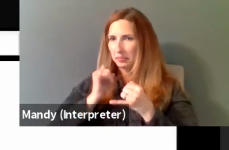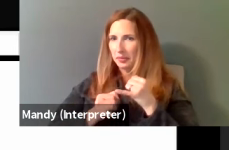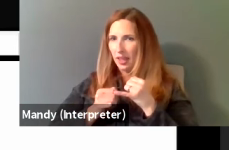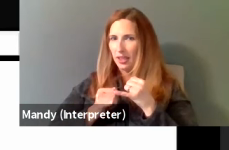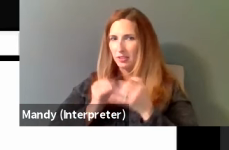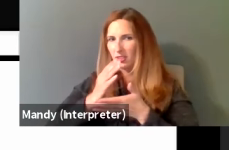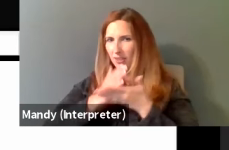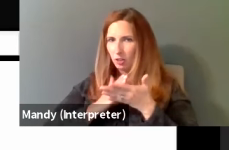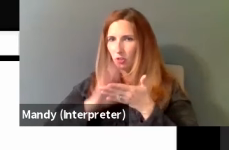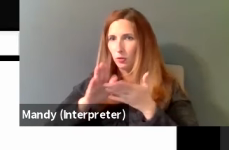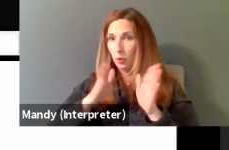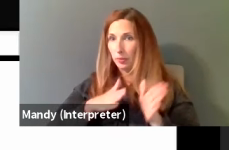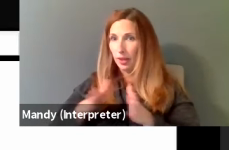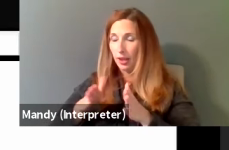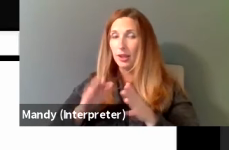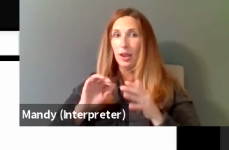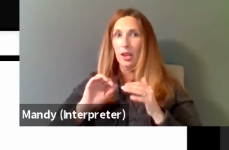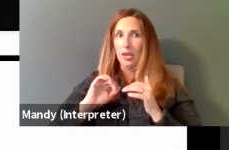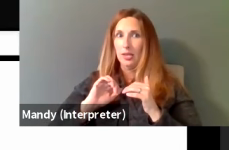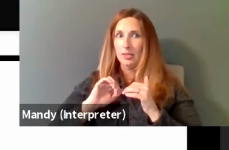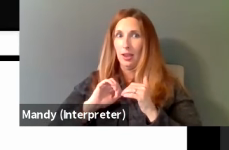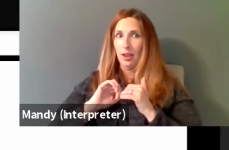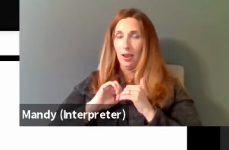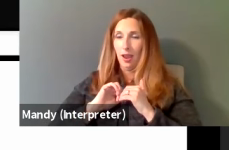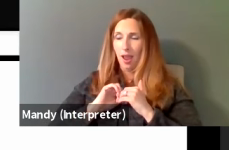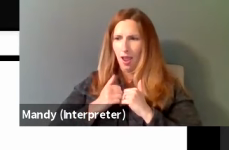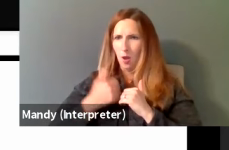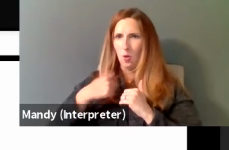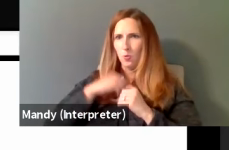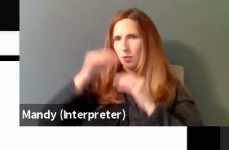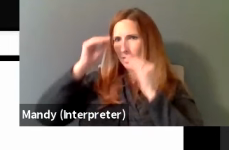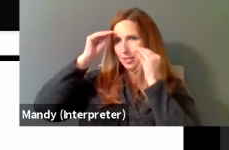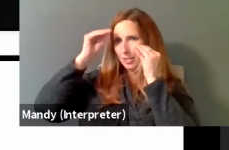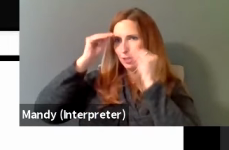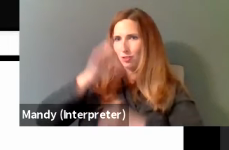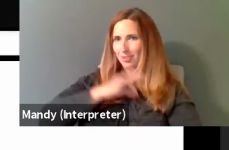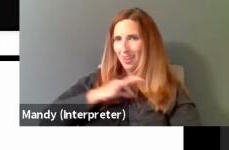how are you going to get your staff trained? So this becomes not only